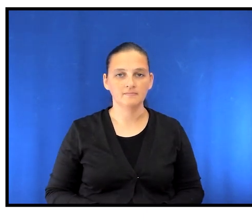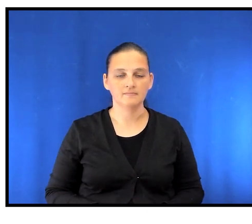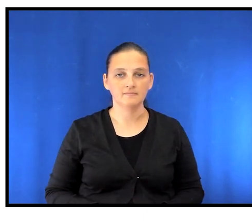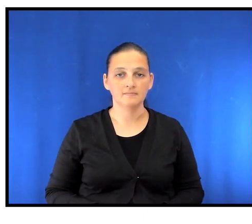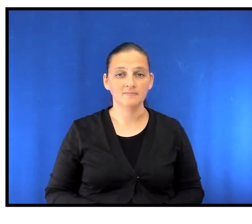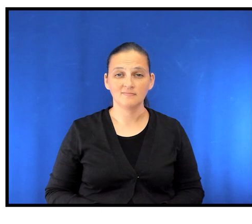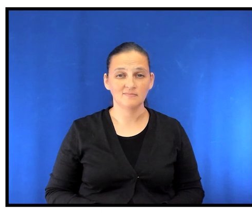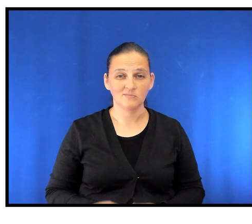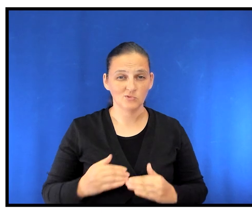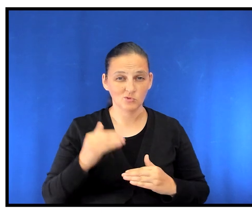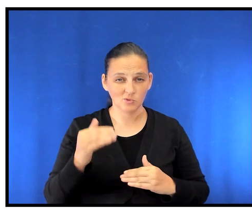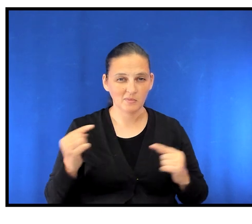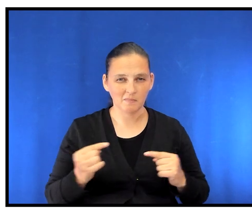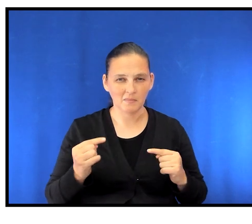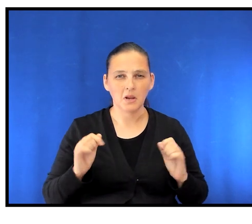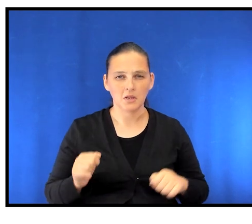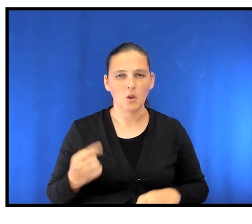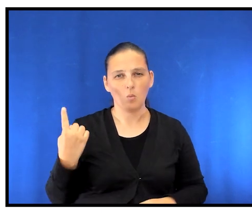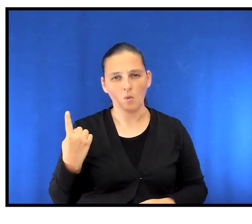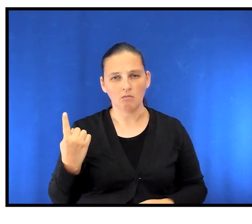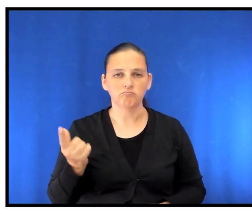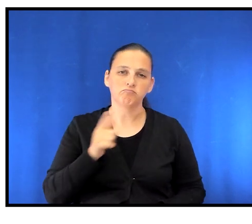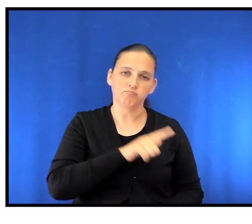If this is painful, try doing one shoulder at a time.